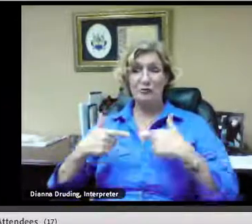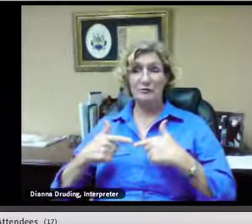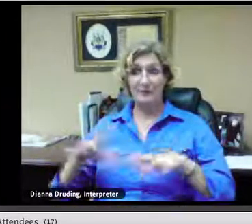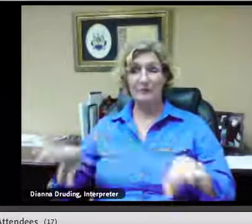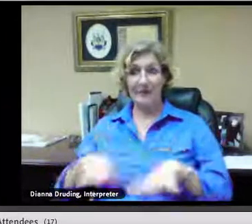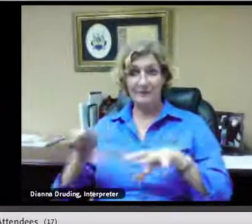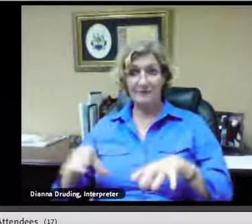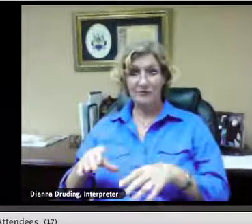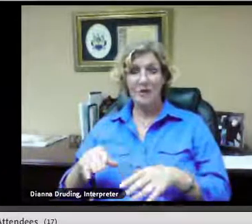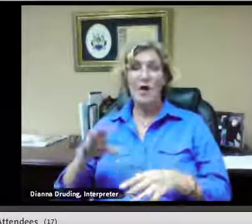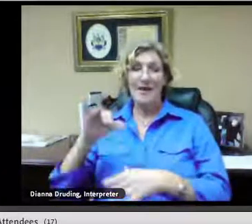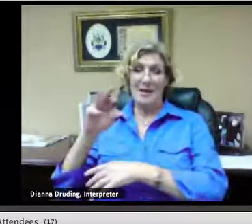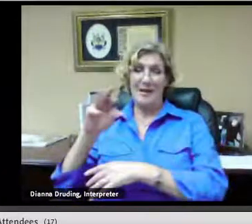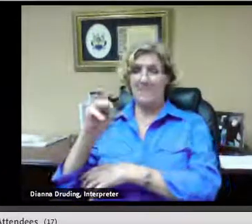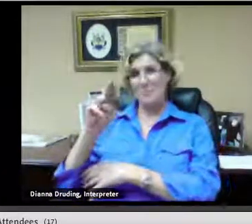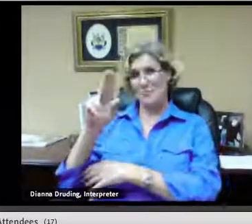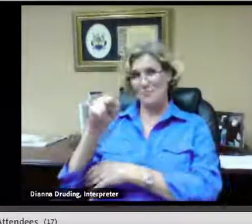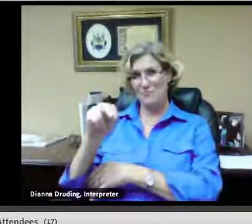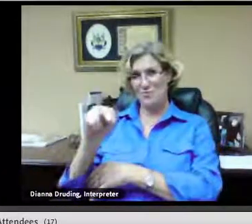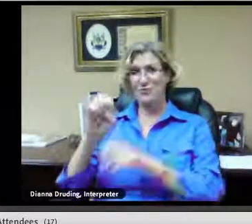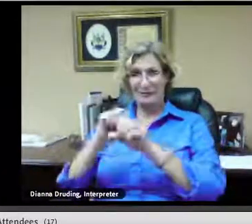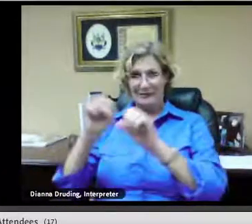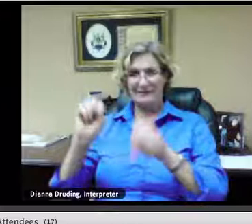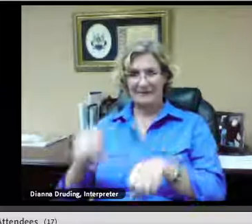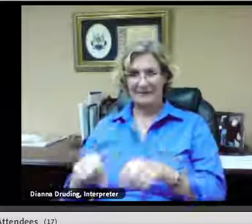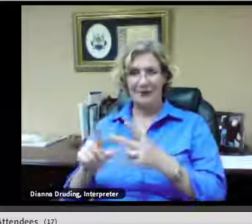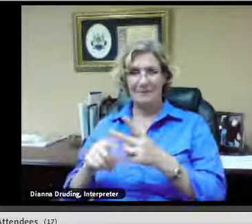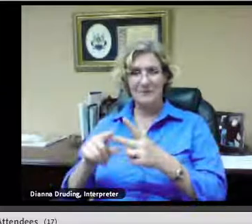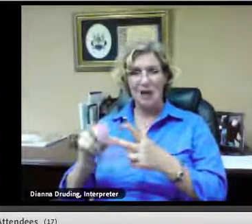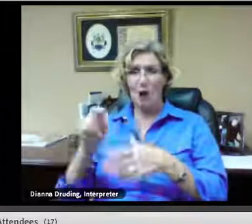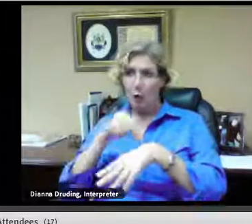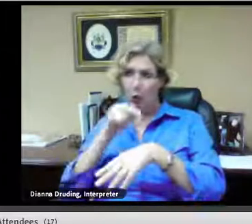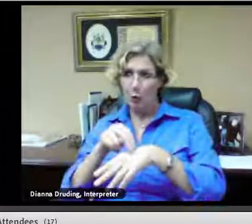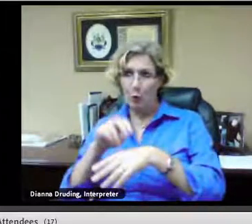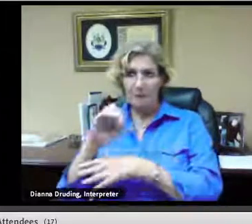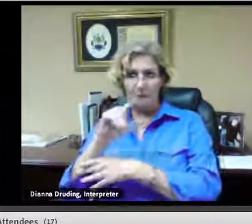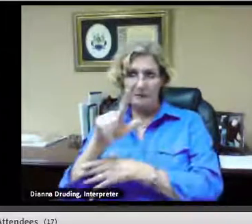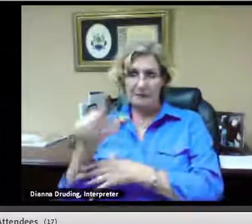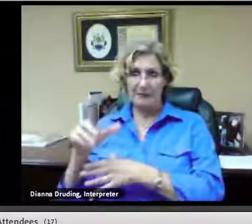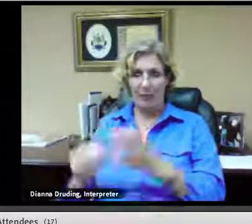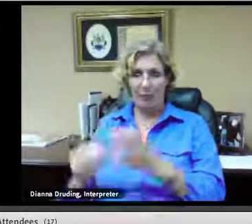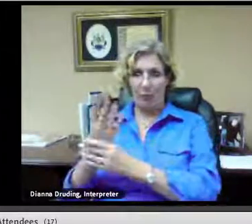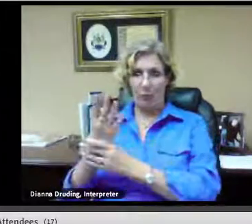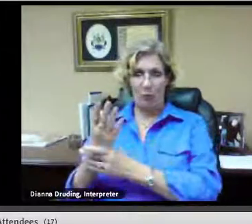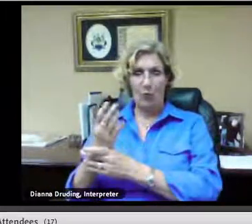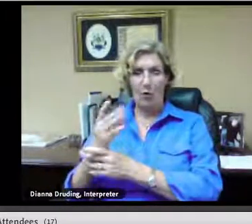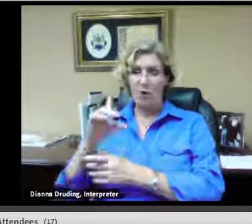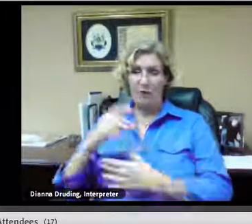digestive, bowel and bladder, respiratory, circulatory, endocrine and reproductive functions.